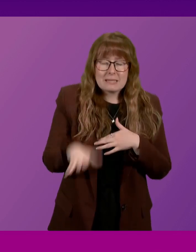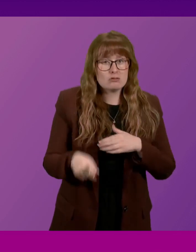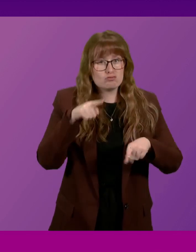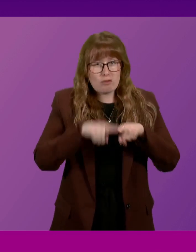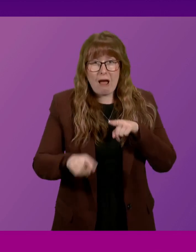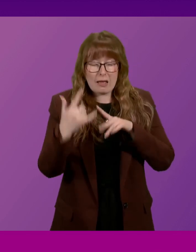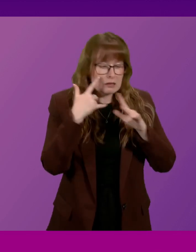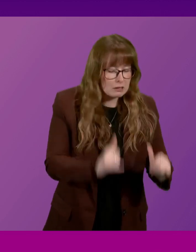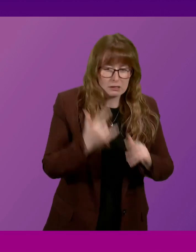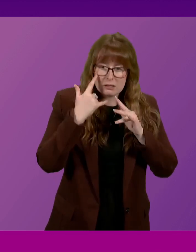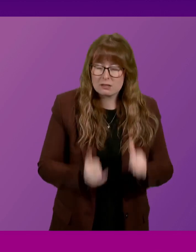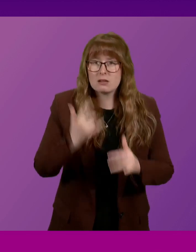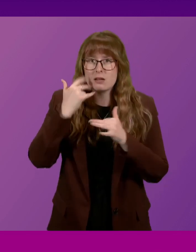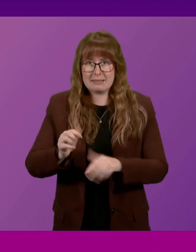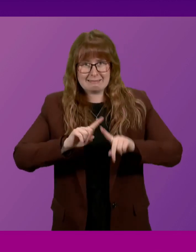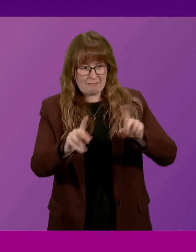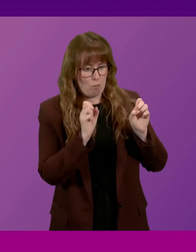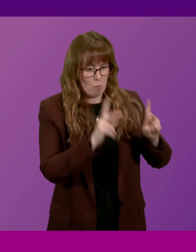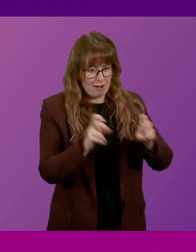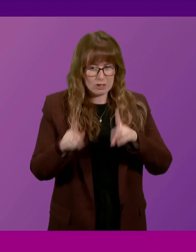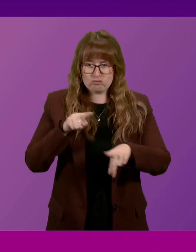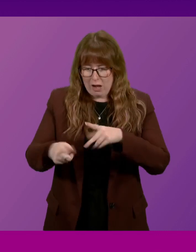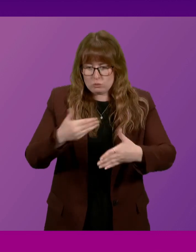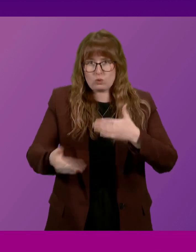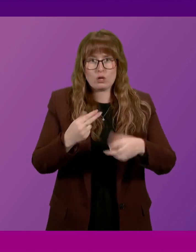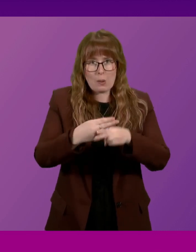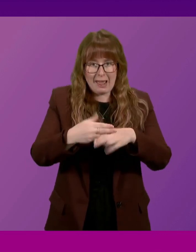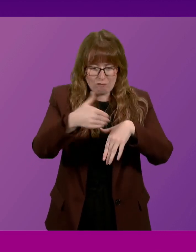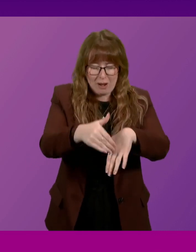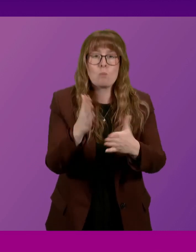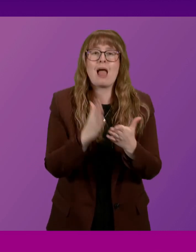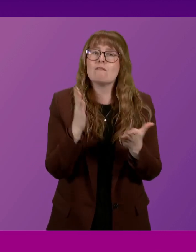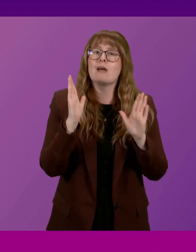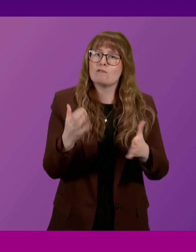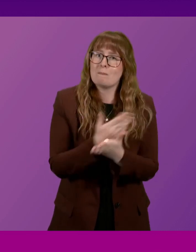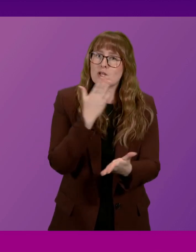methods of addressing the issue of knife crime, and we must make sure that those methods remain